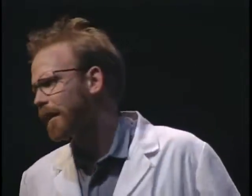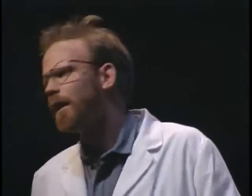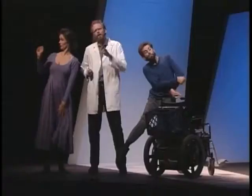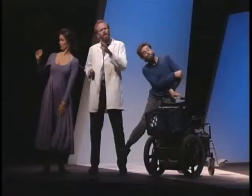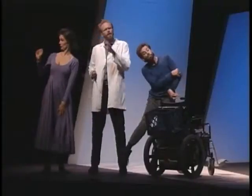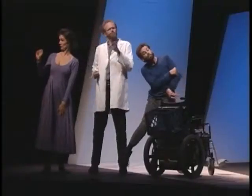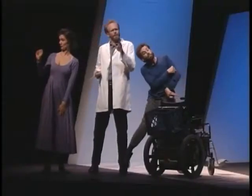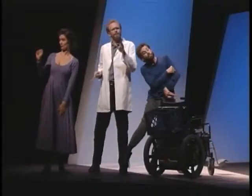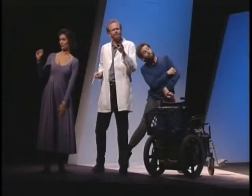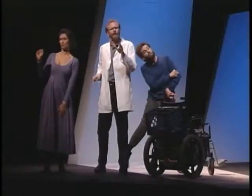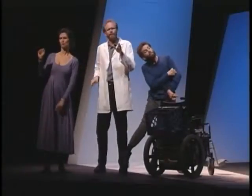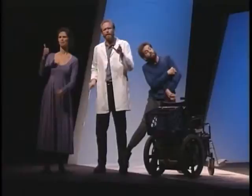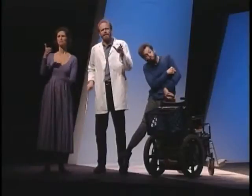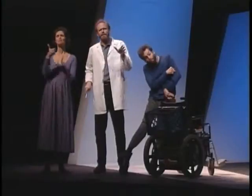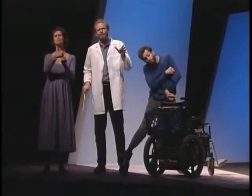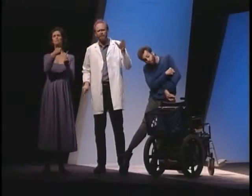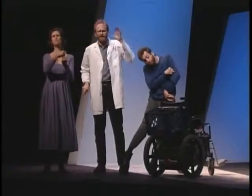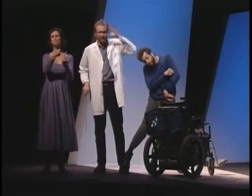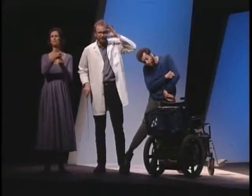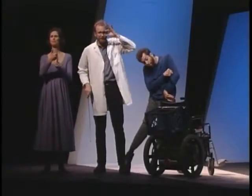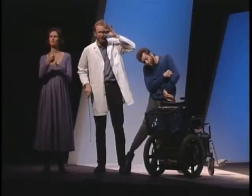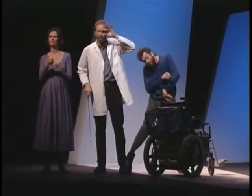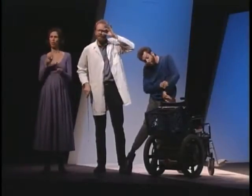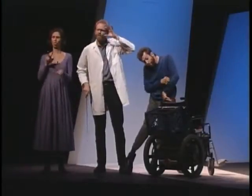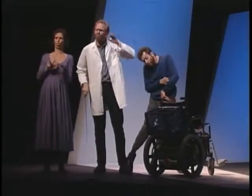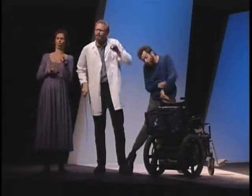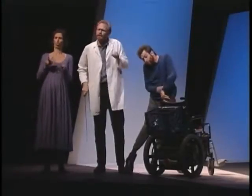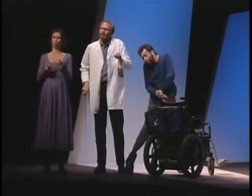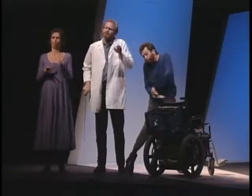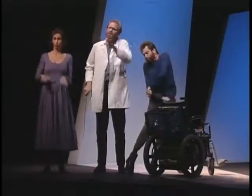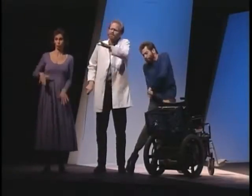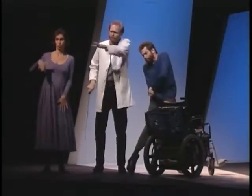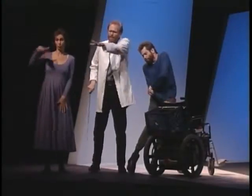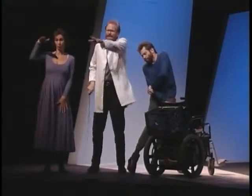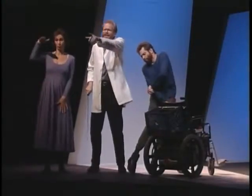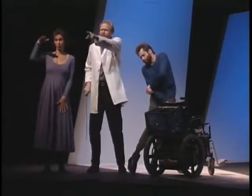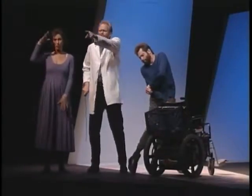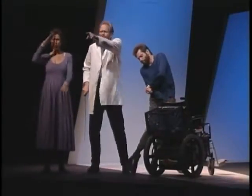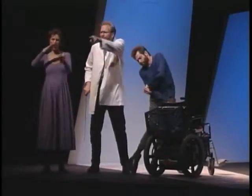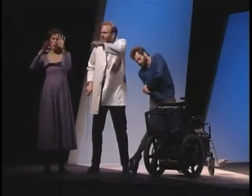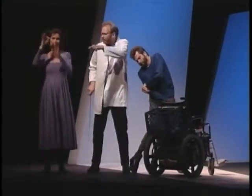who is already a little spastic to begin with feels that when he enters into the